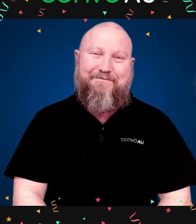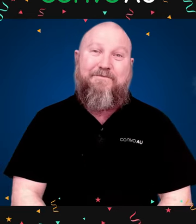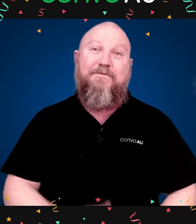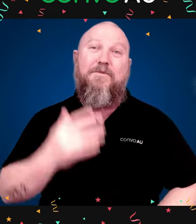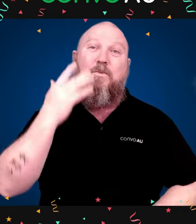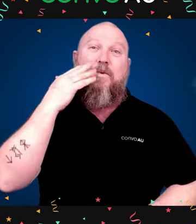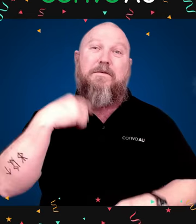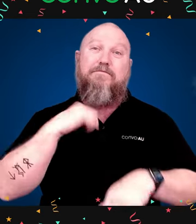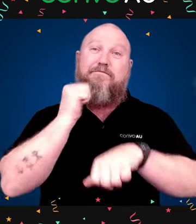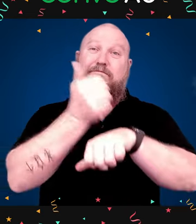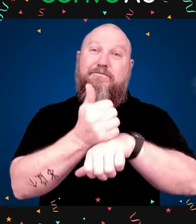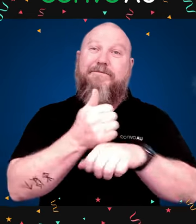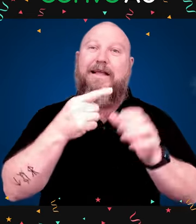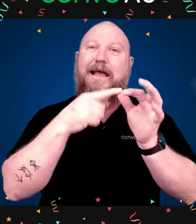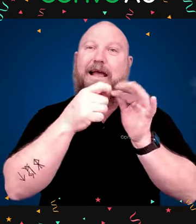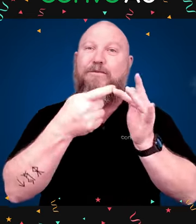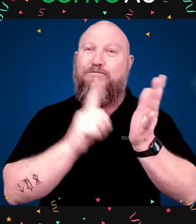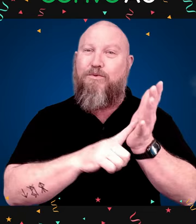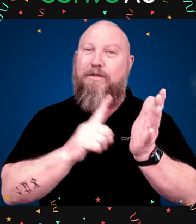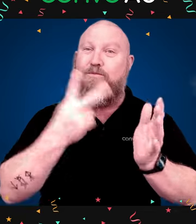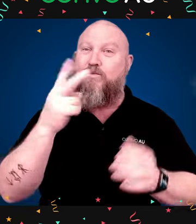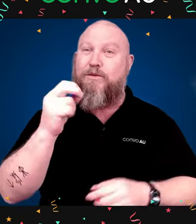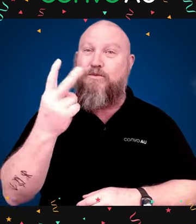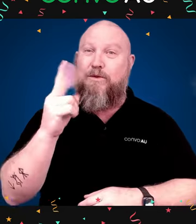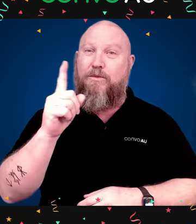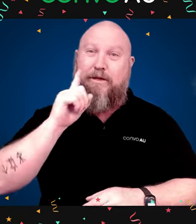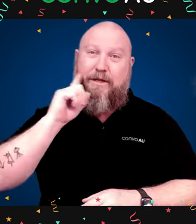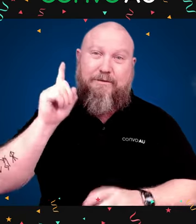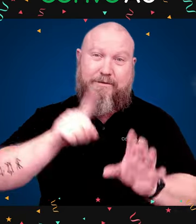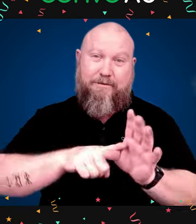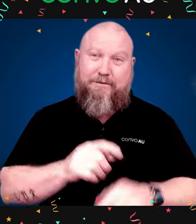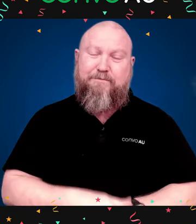When we started in April 2021,